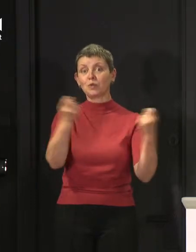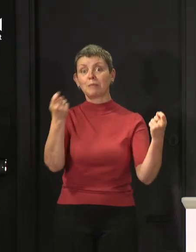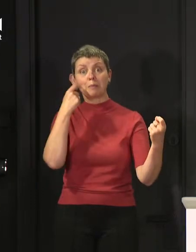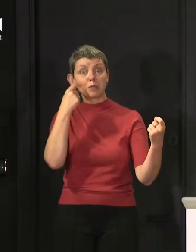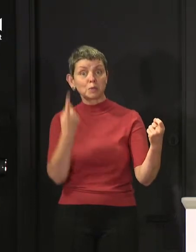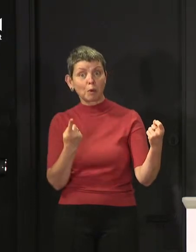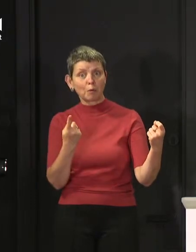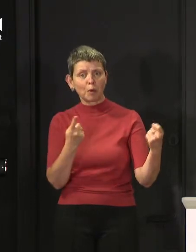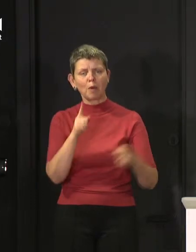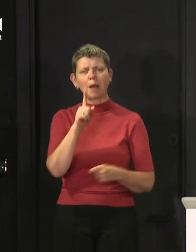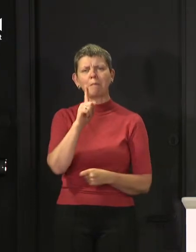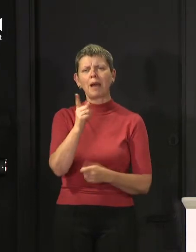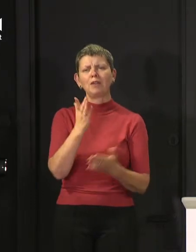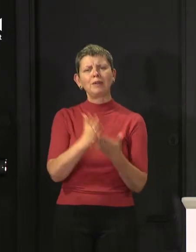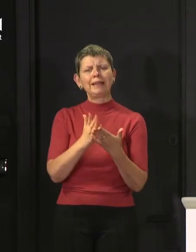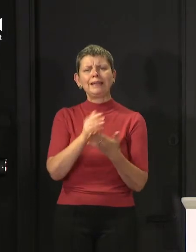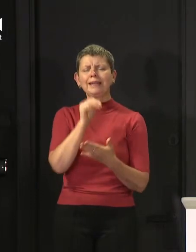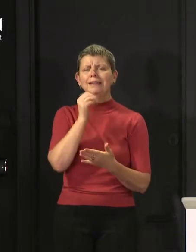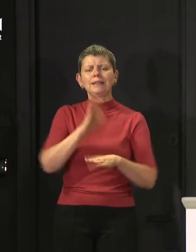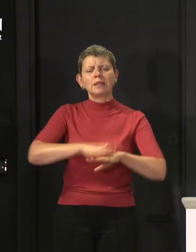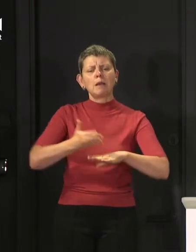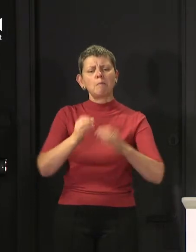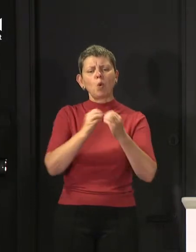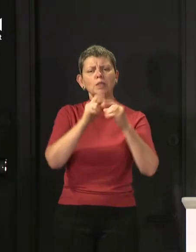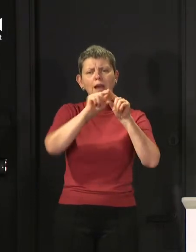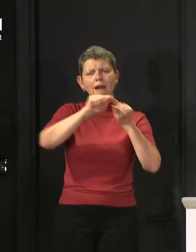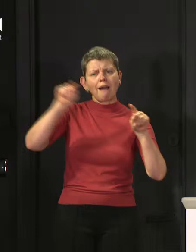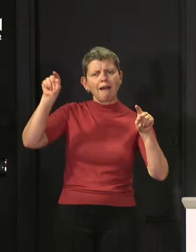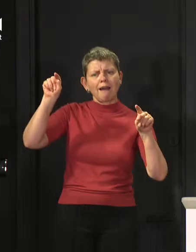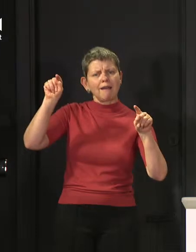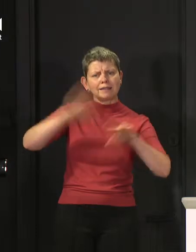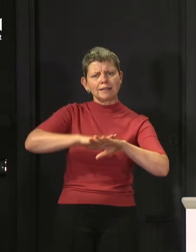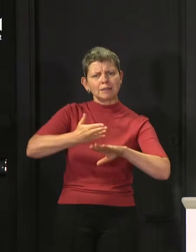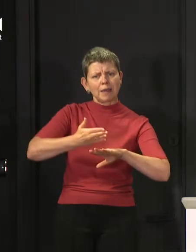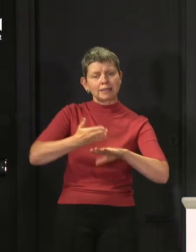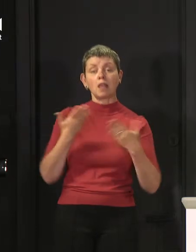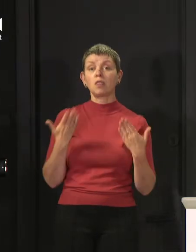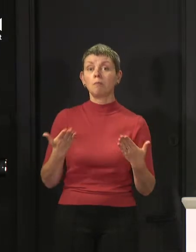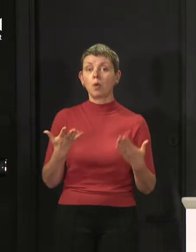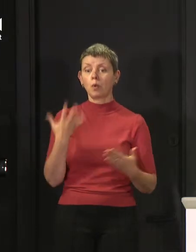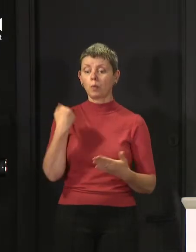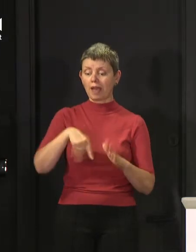is not about border infrastructure. We have regulations in place right now that have the